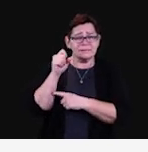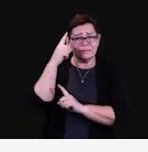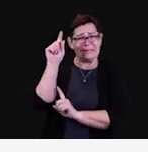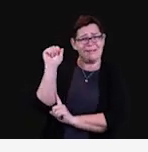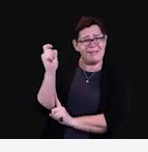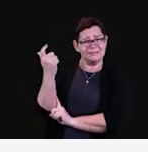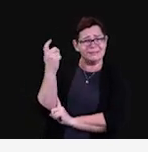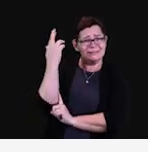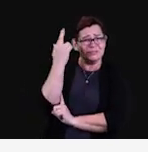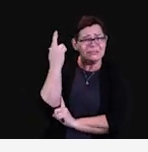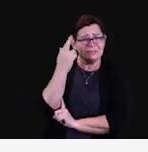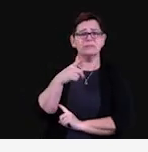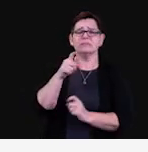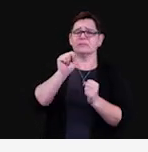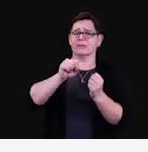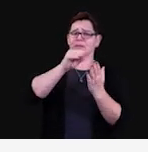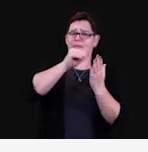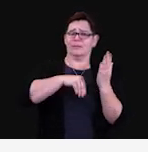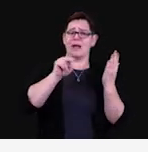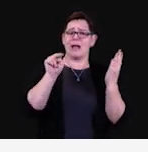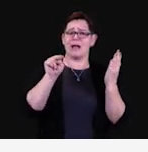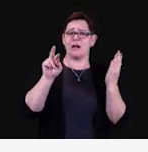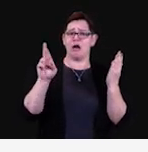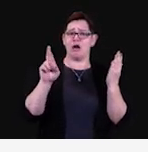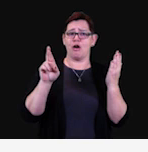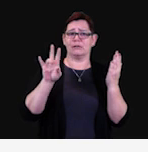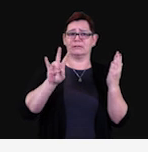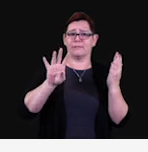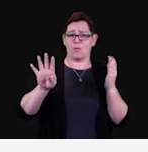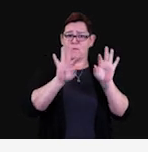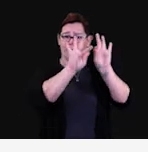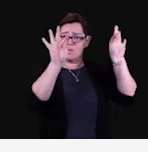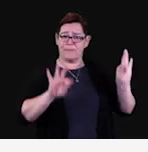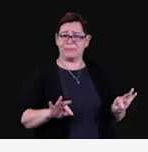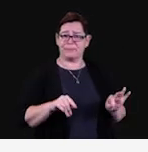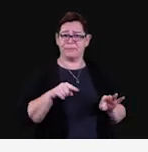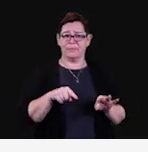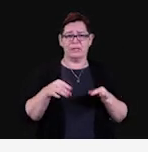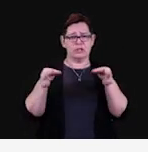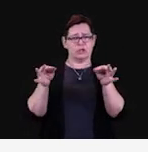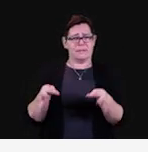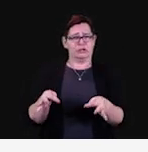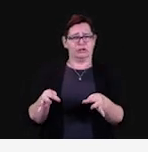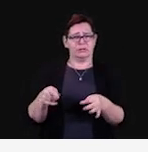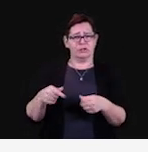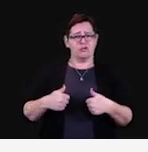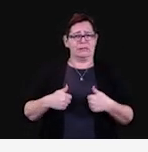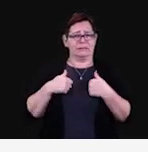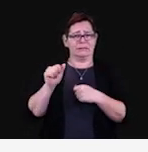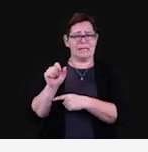send it to the address on the form. The CRA will give you their opinion about your residency status.